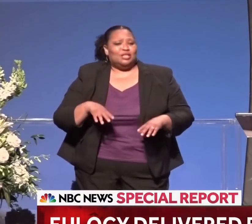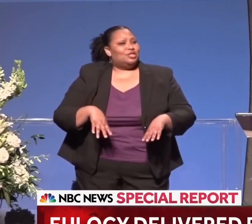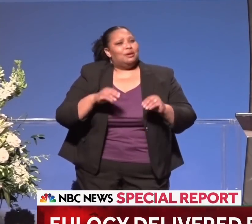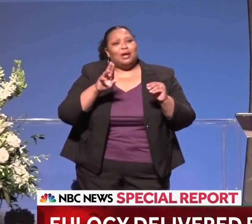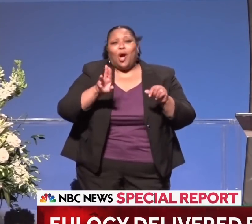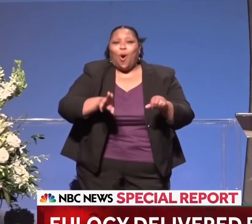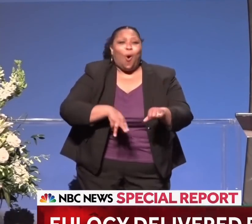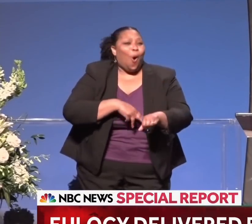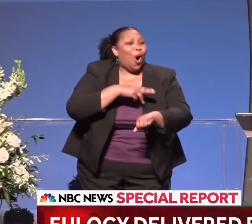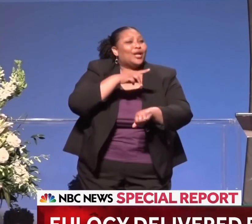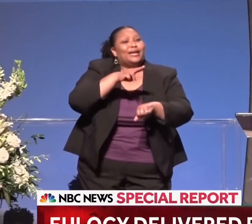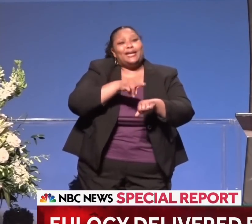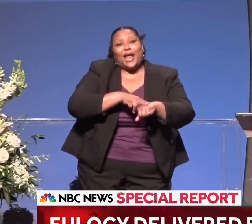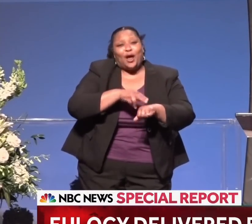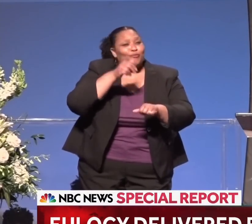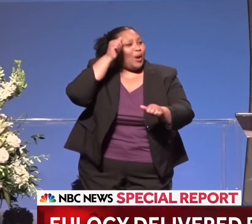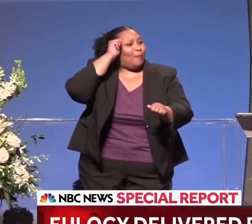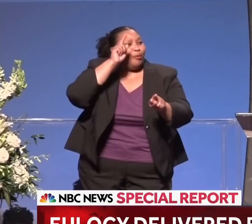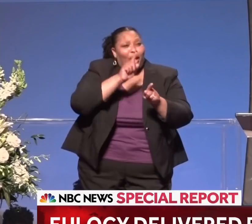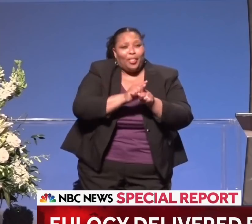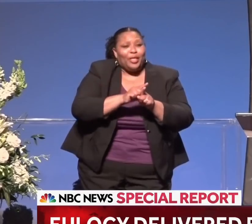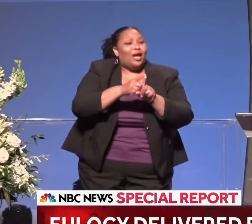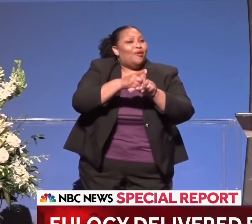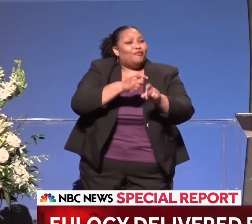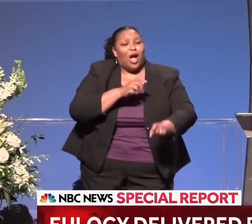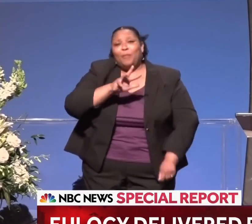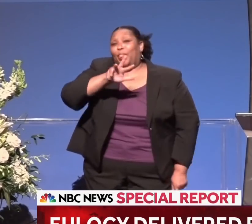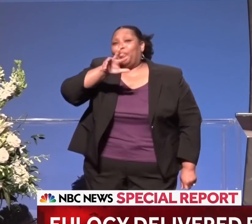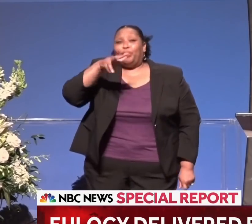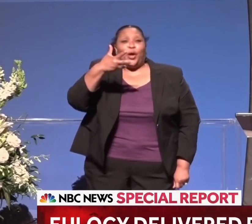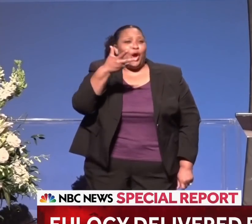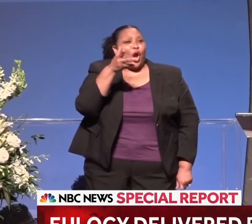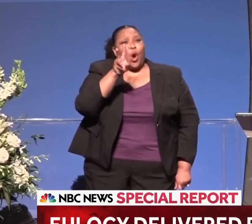BE, THEY WOULD HAVE SAID WE WERE REACTING TO HIS FAME.